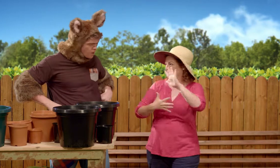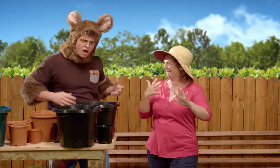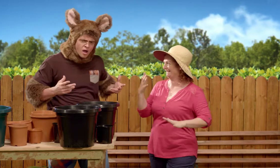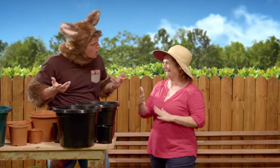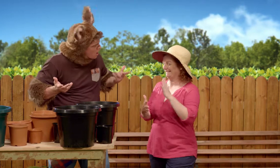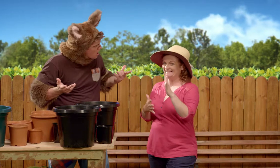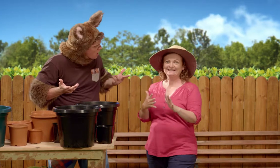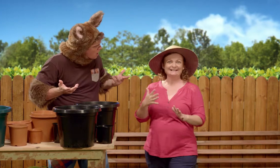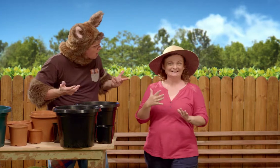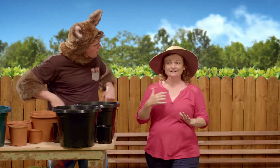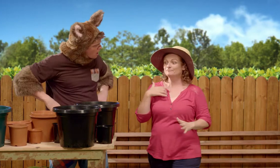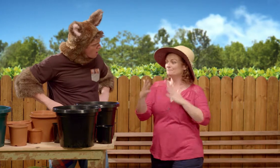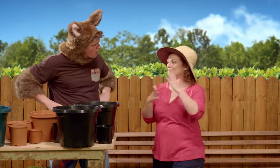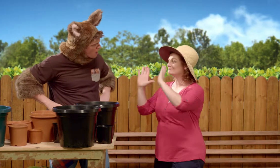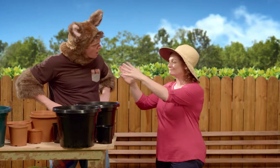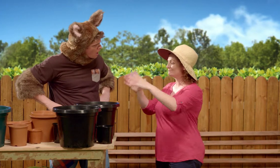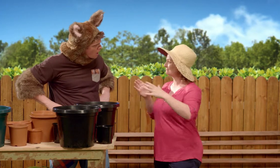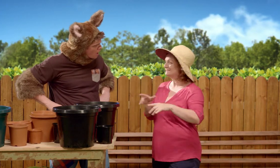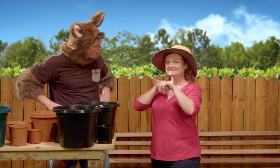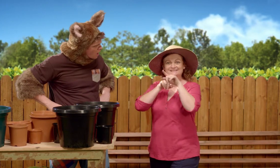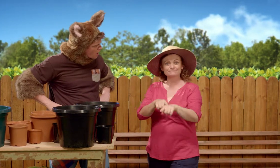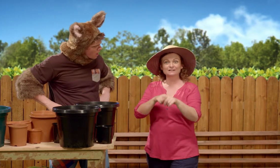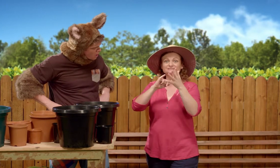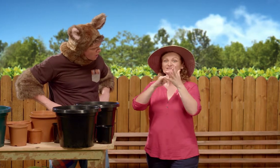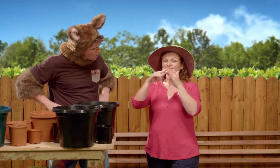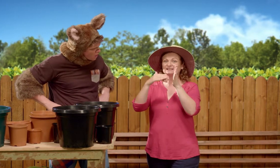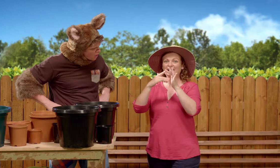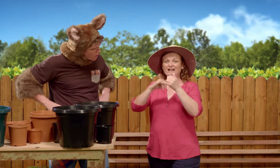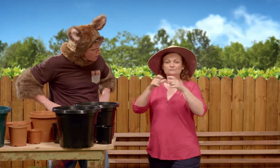What I meant was, I wanted them sorted by size.